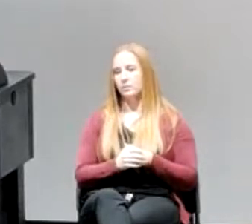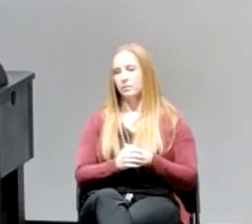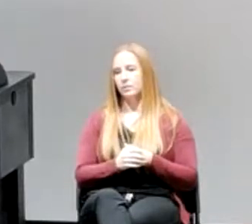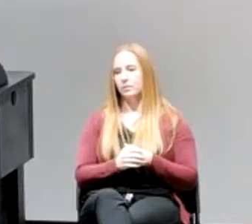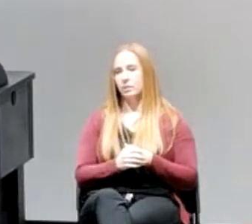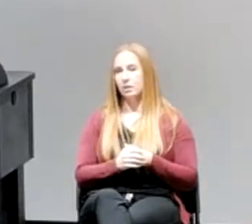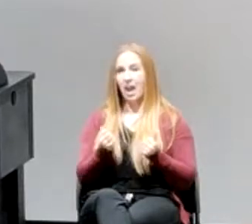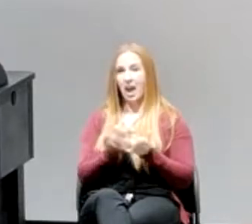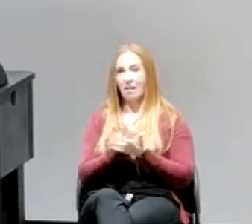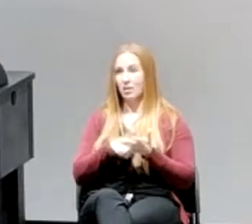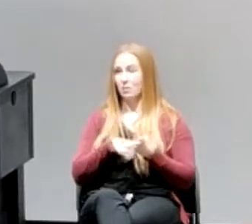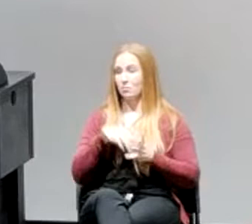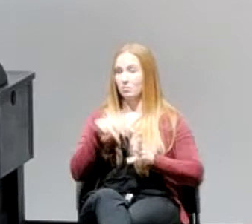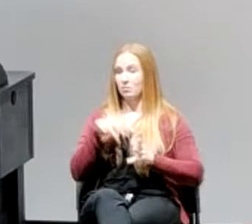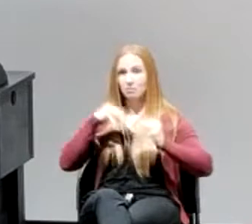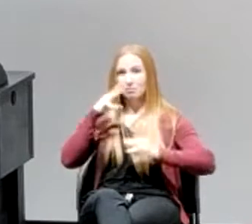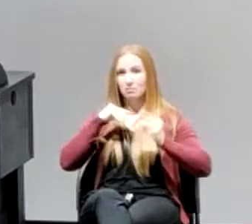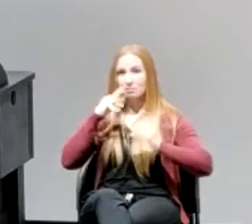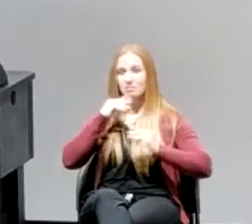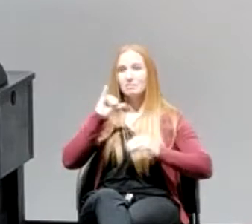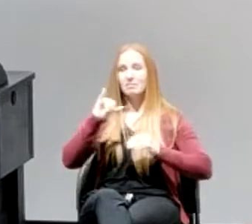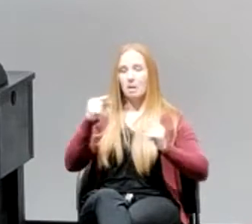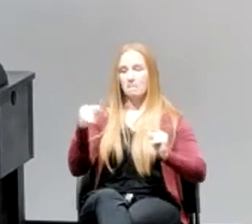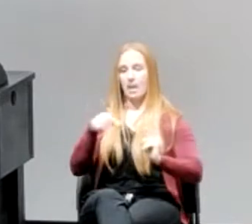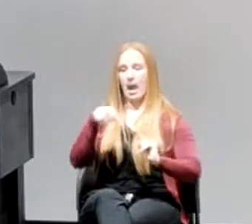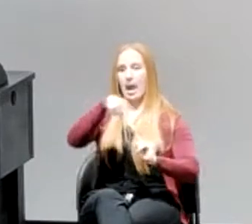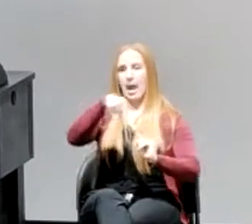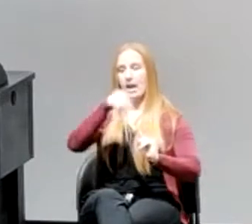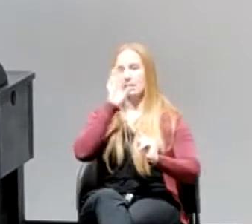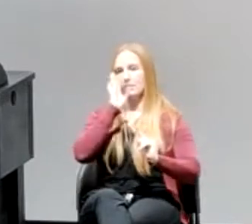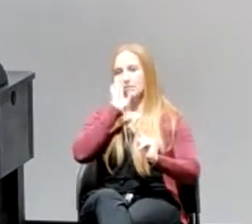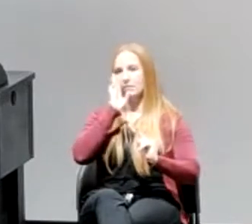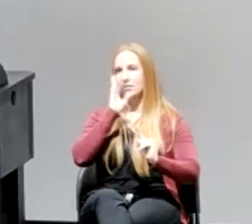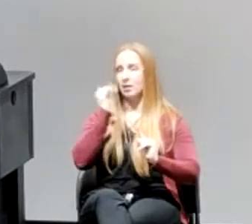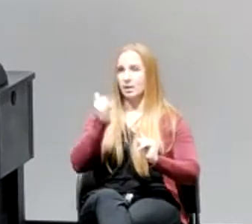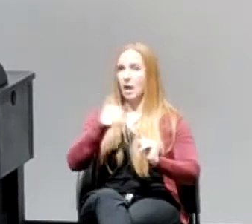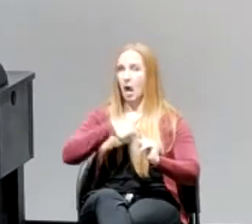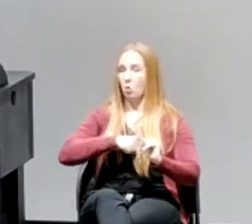It was when they decided 300 employees were coming to Salinas